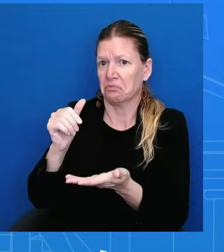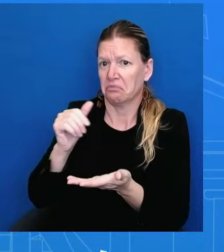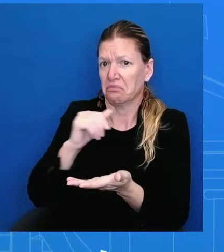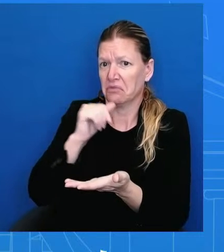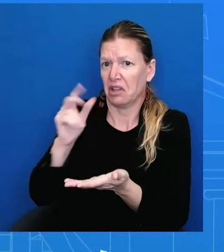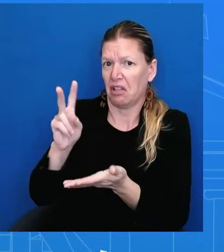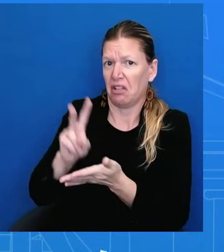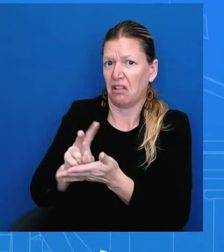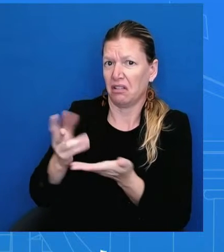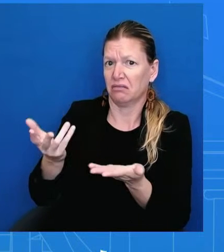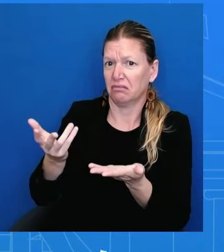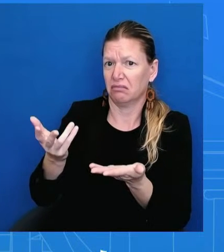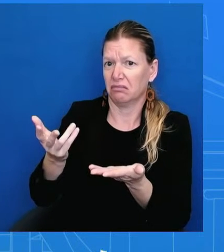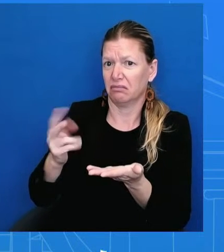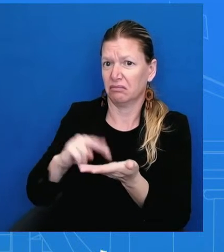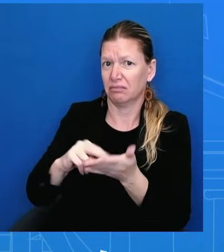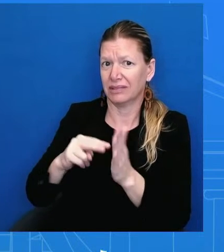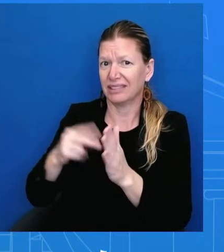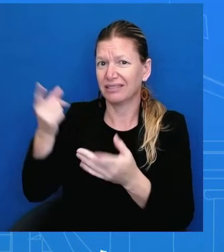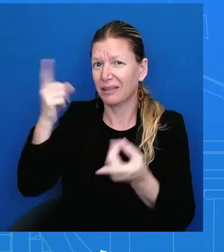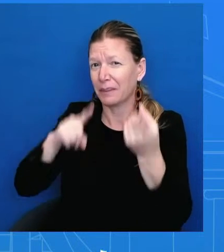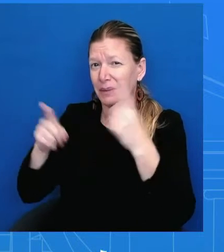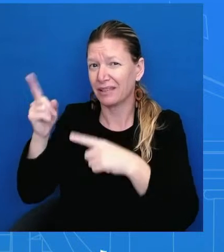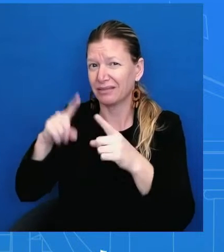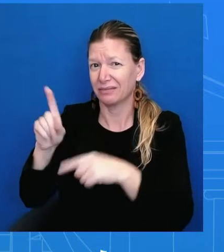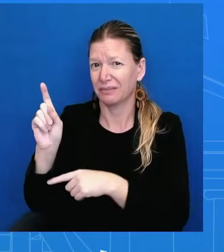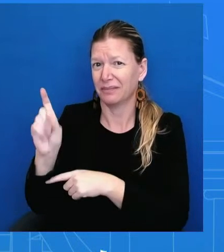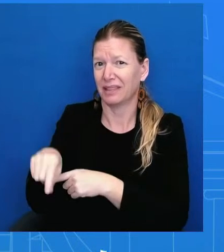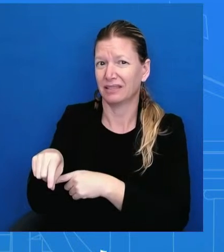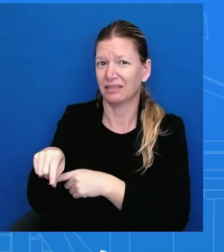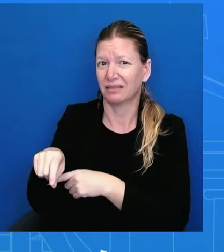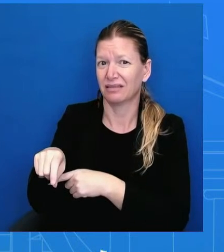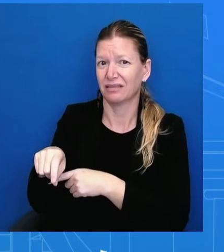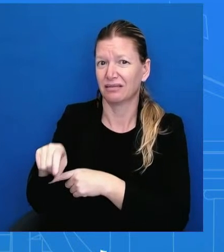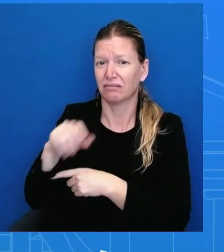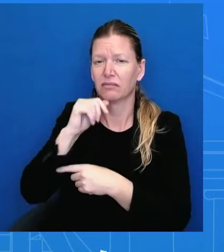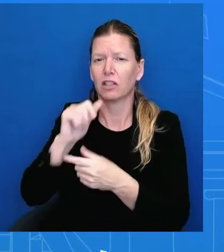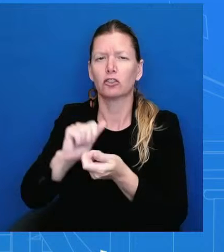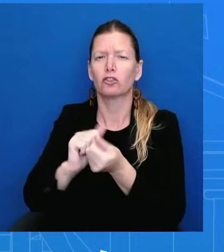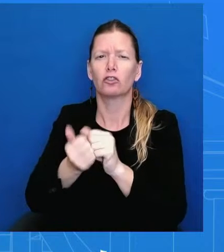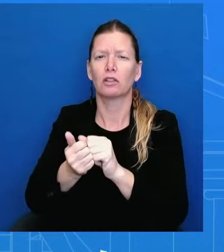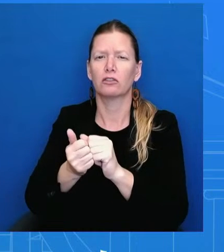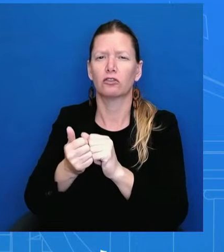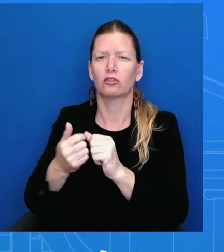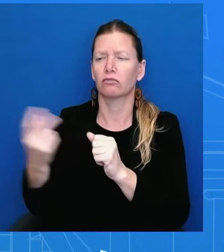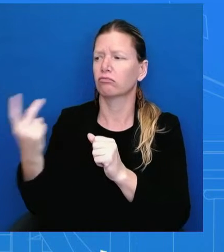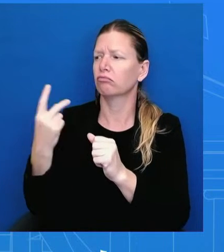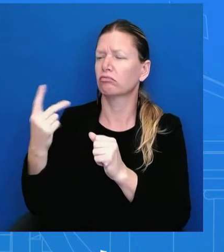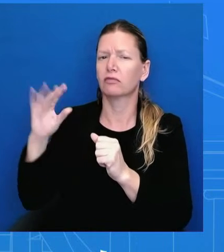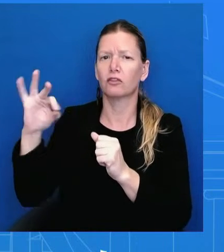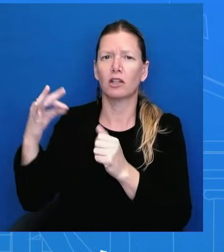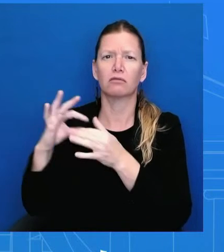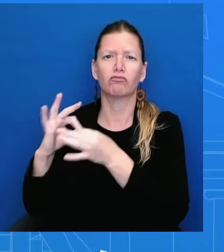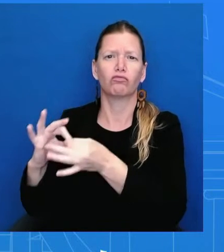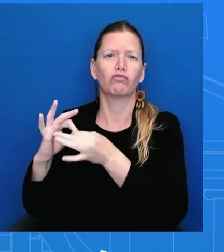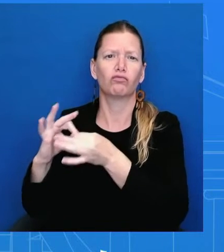And it's not going to change our strong relationship with France. It's not going to change the fact that France is a valued NATO Ally. And the president is looking forward to continuing to work